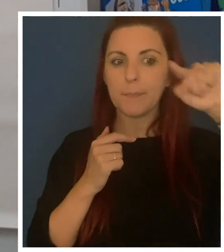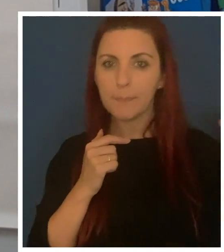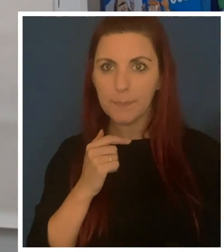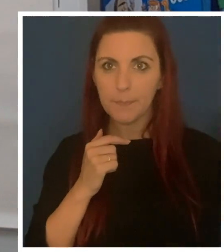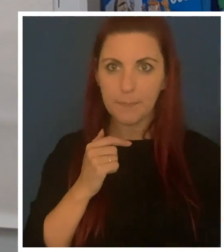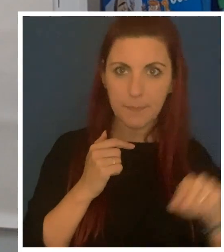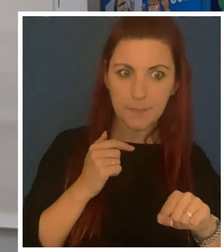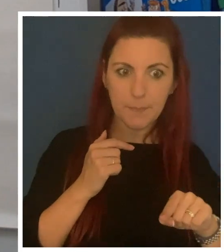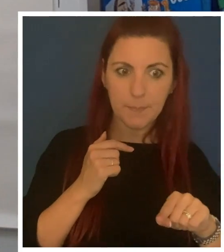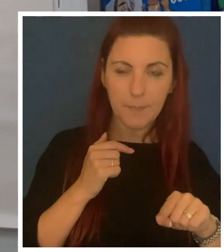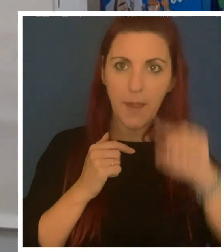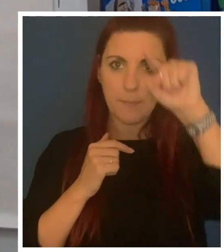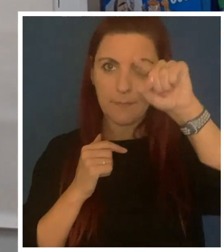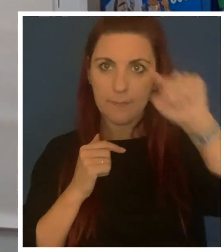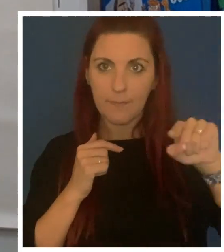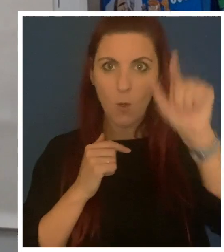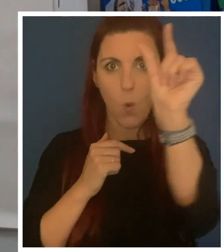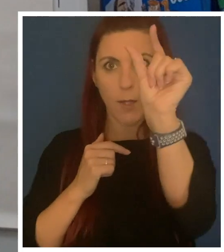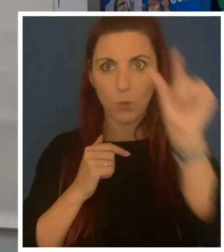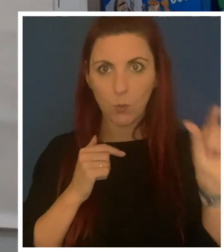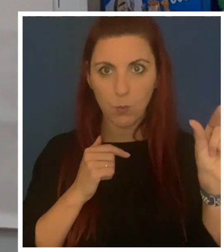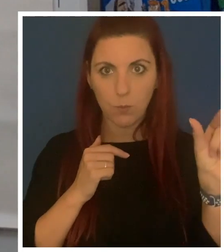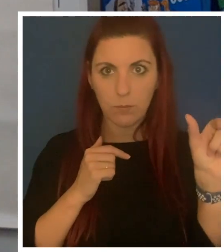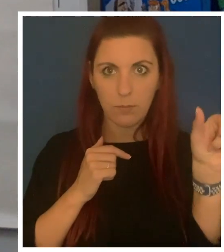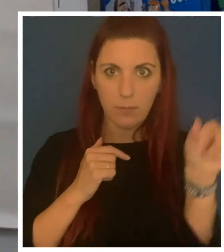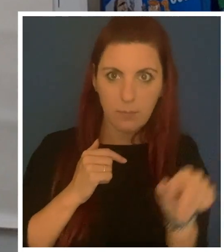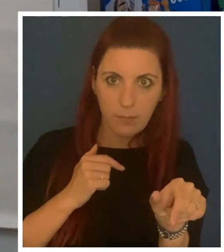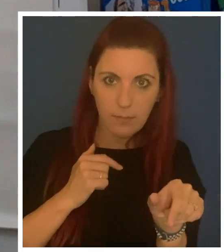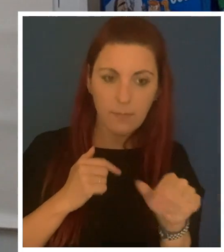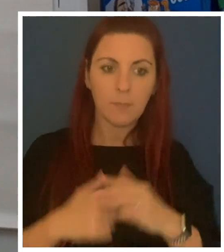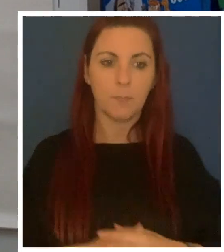that and then we do the inside of her arms as well, that's the outside of her arm.